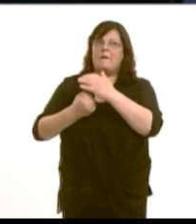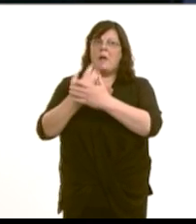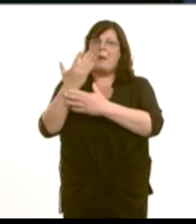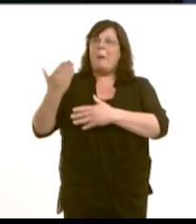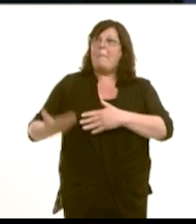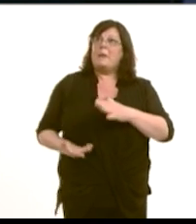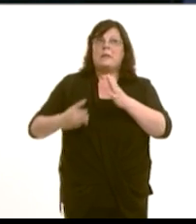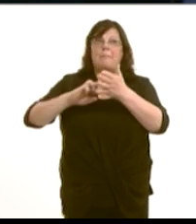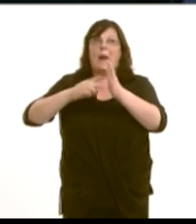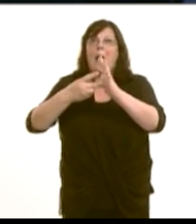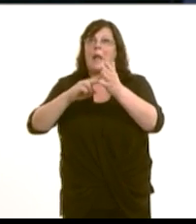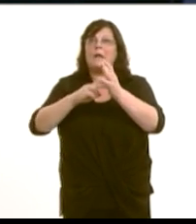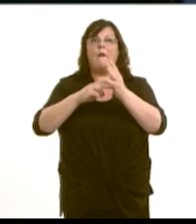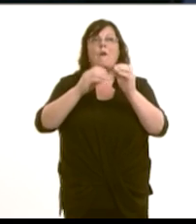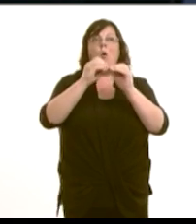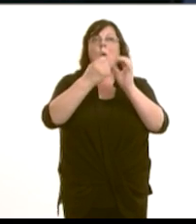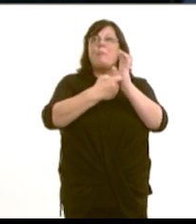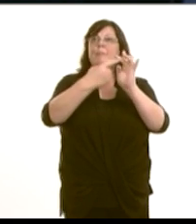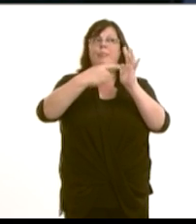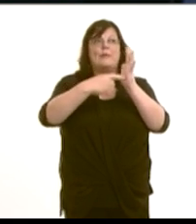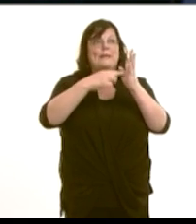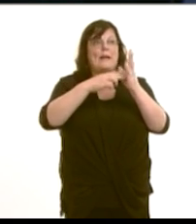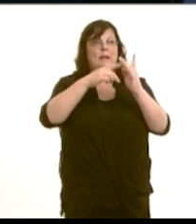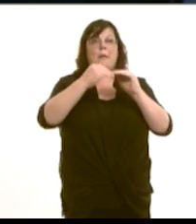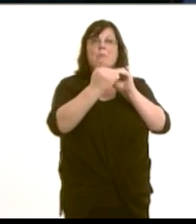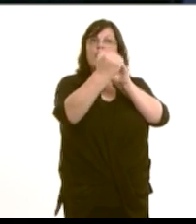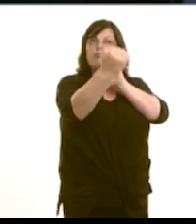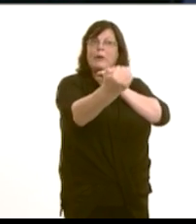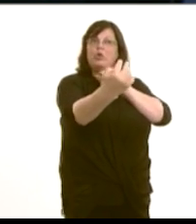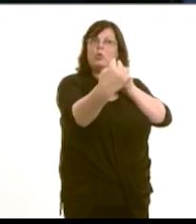the dualling of the Britannia bridge. Weíre expecting some developments there soon, I believe.